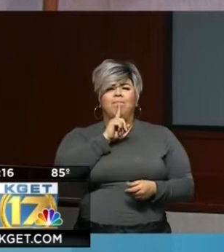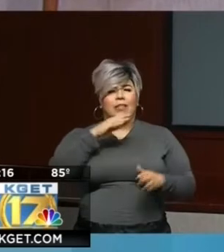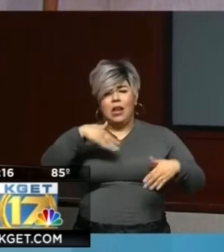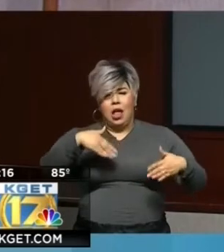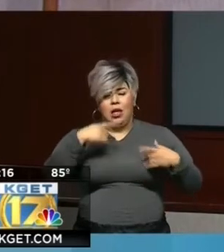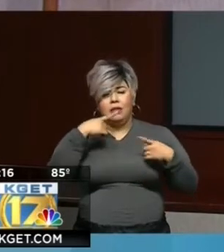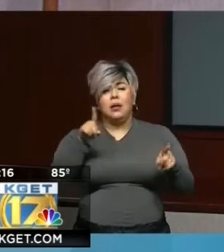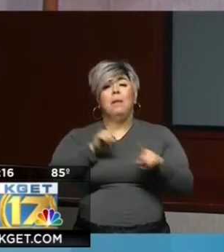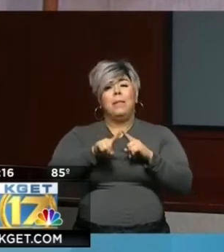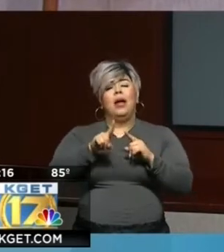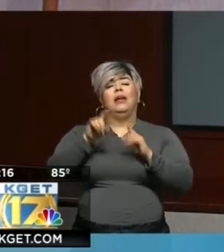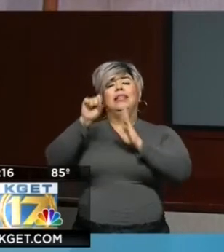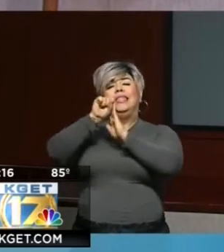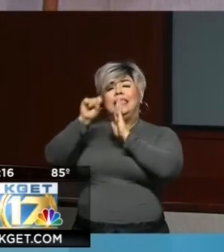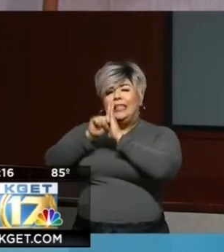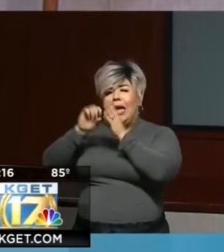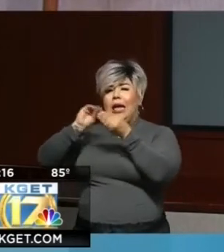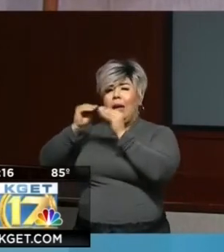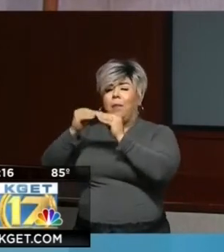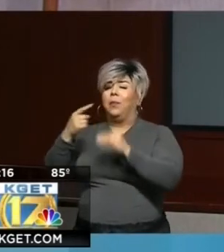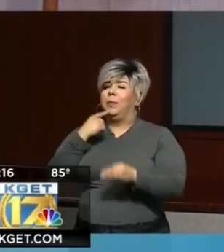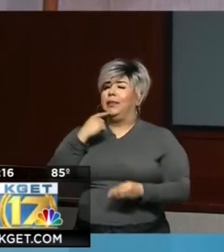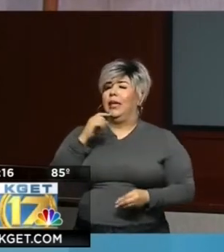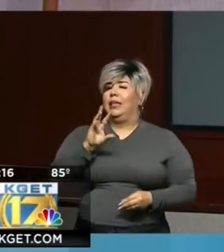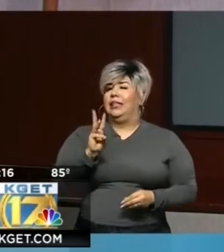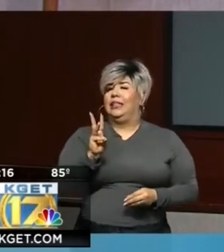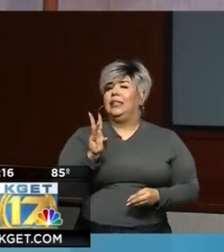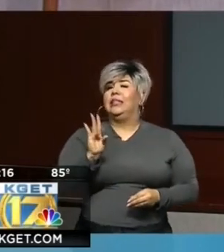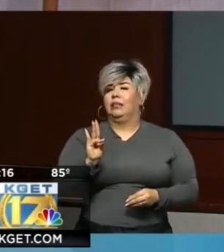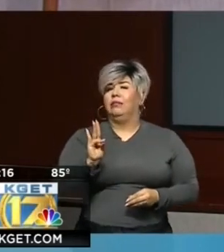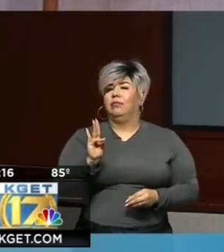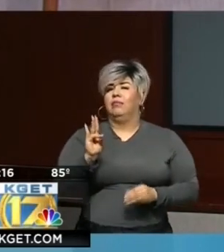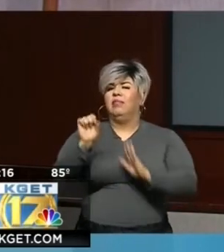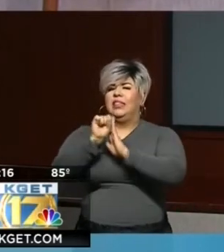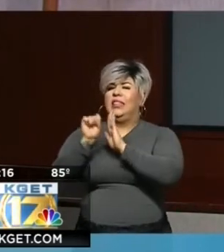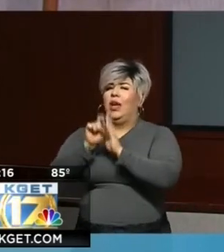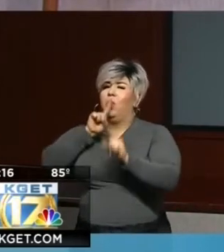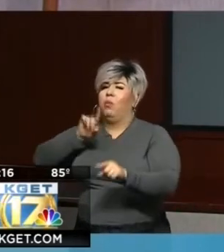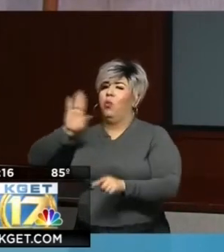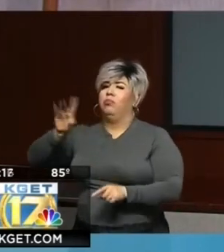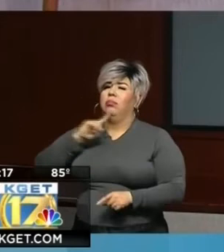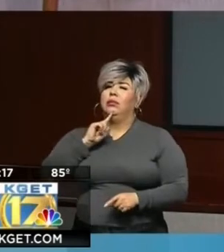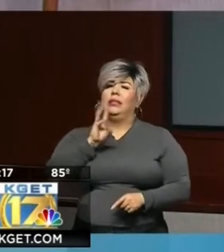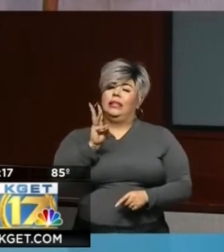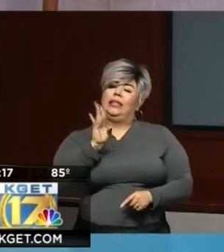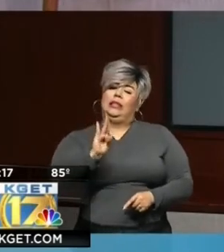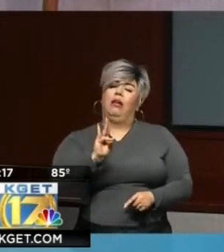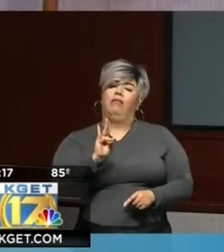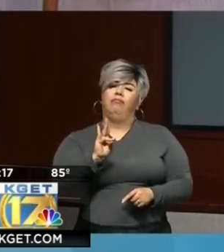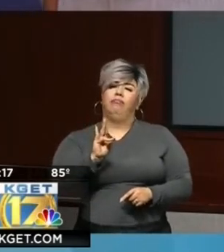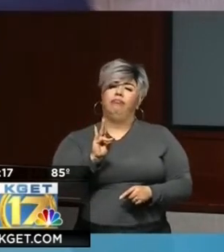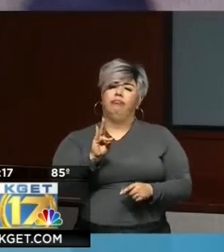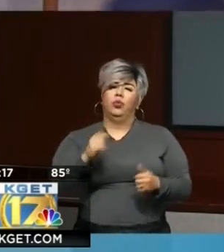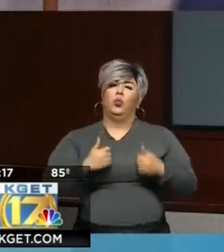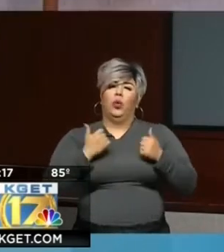ARE OUT THE NUMBER OF ICU PATIENTS WHO HAVE BEEN ISOLATED. WE DO HAVE STATE NUMBERS THAT